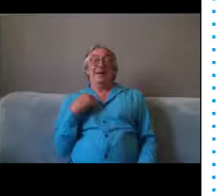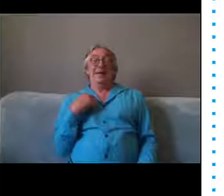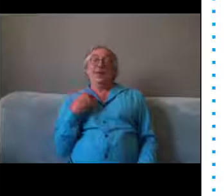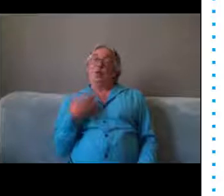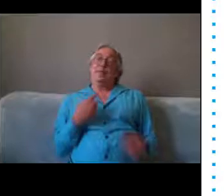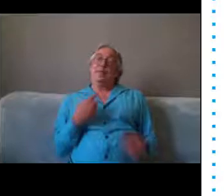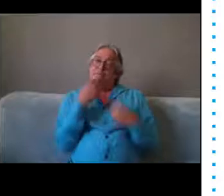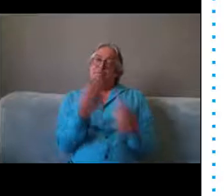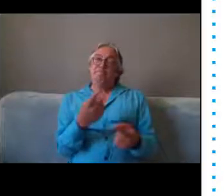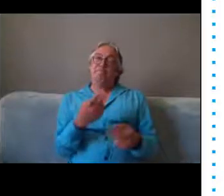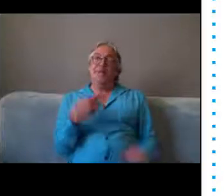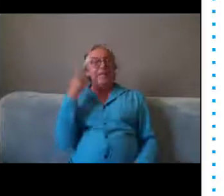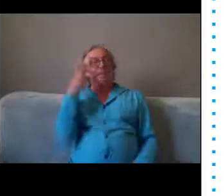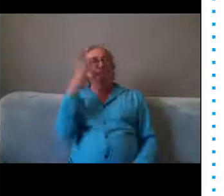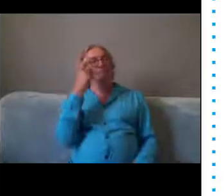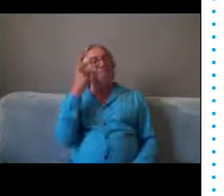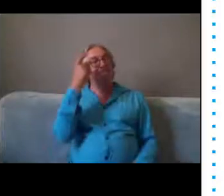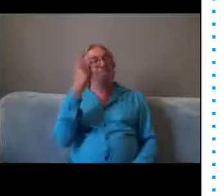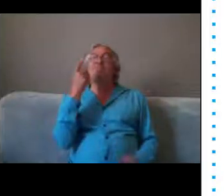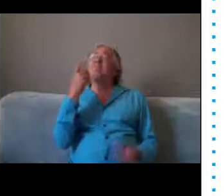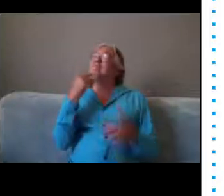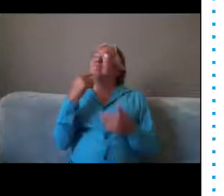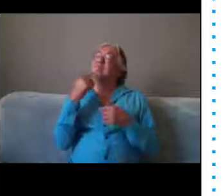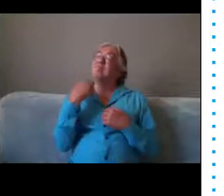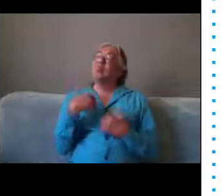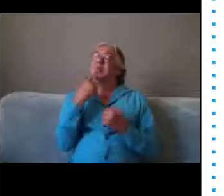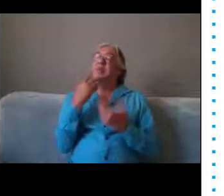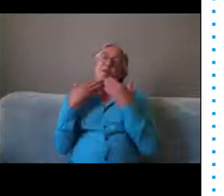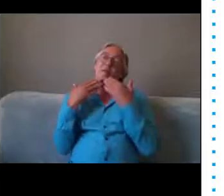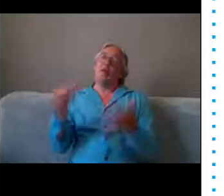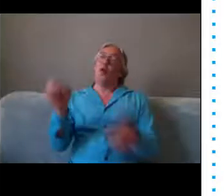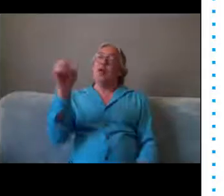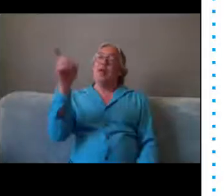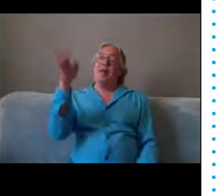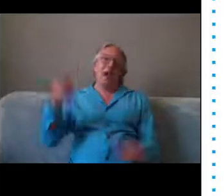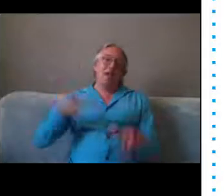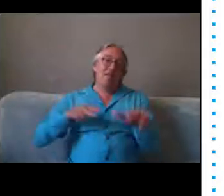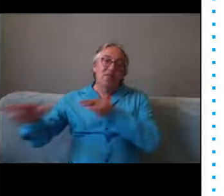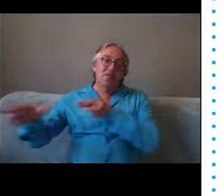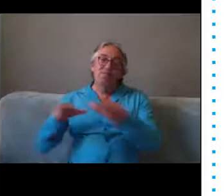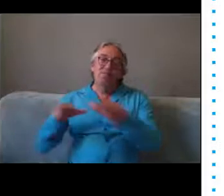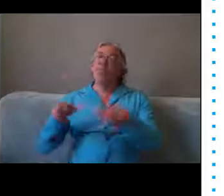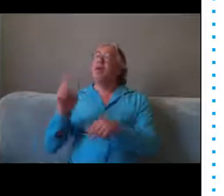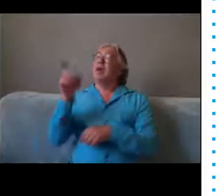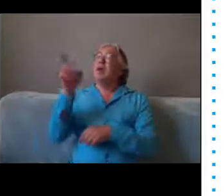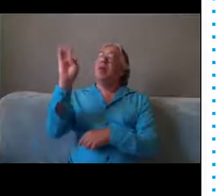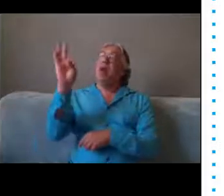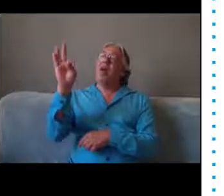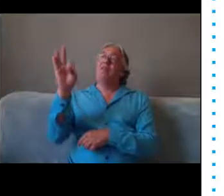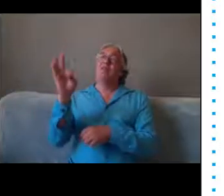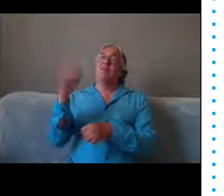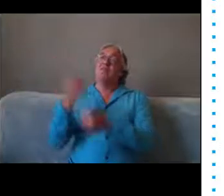My camera won't be any more on. So, thank you very much, Raquel,